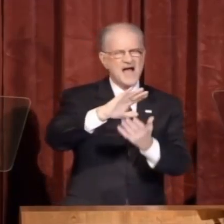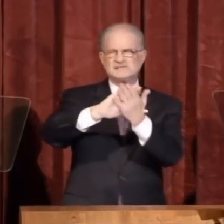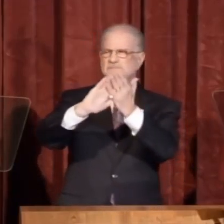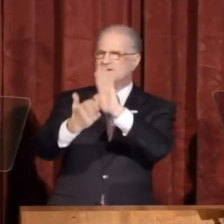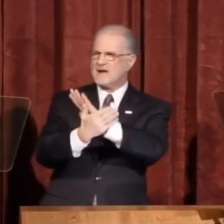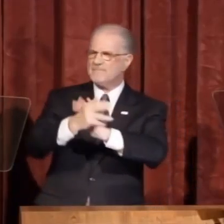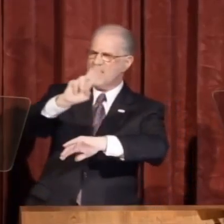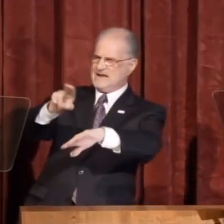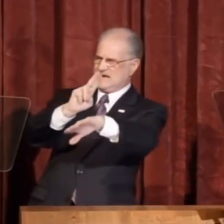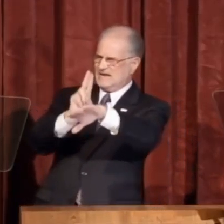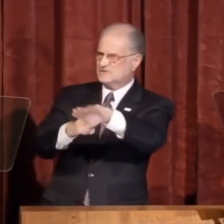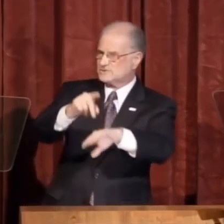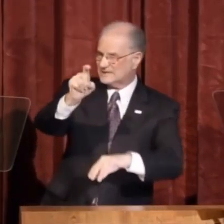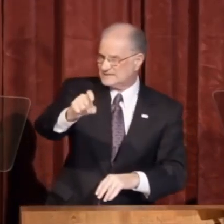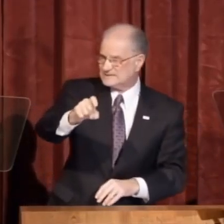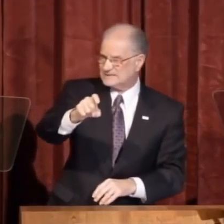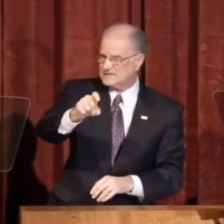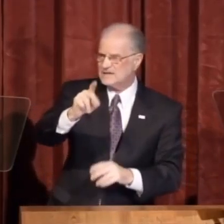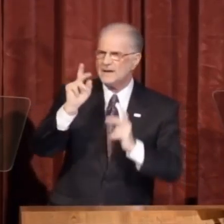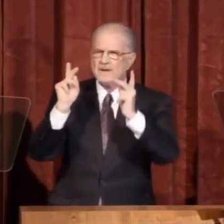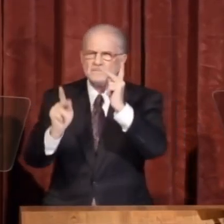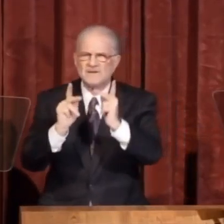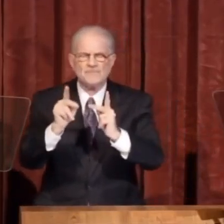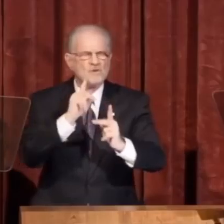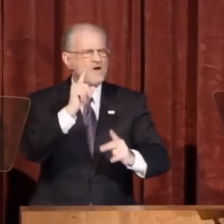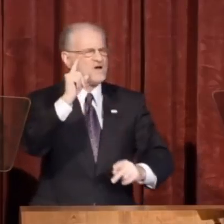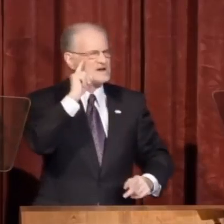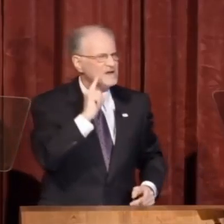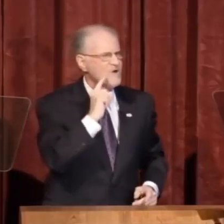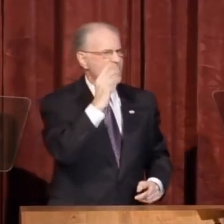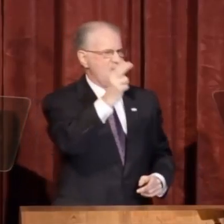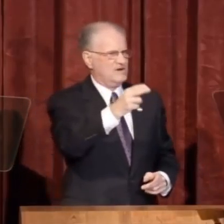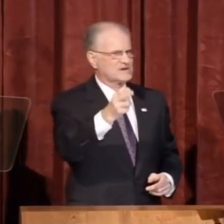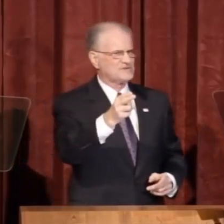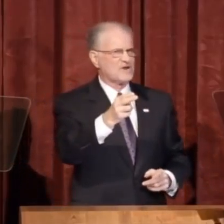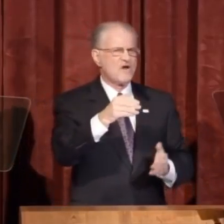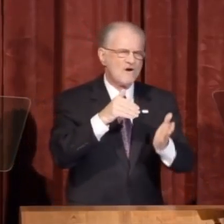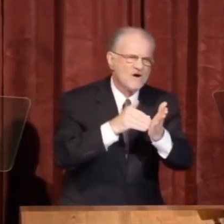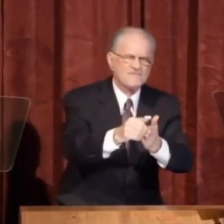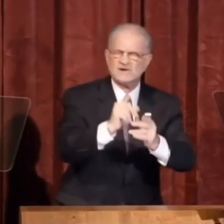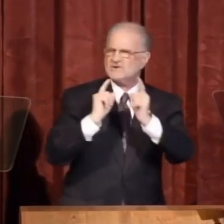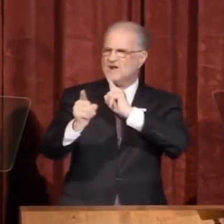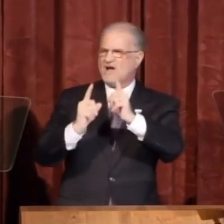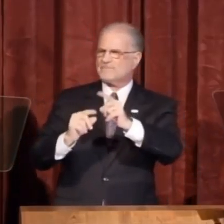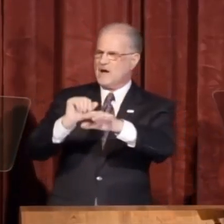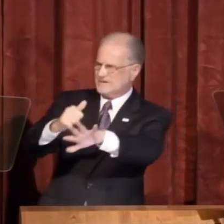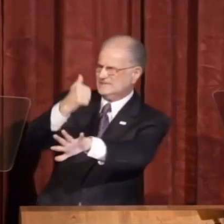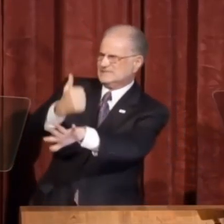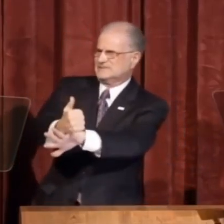on a national Health Care Task Force. We anxiously look forward to the final report